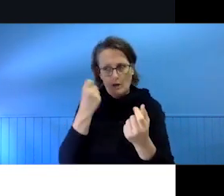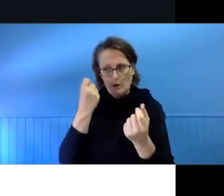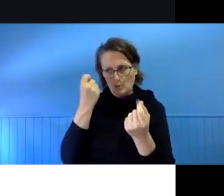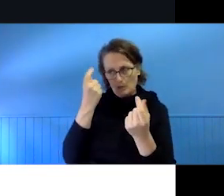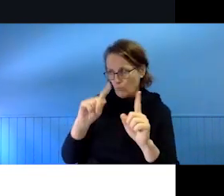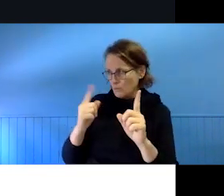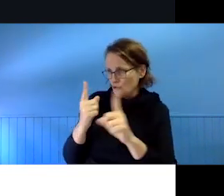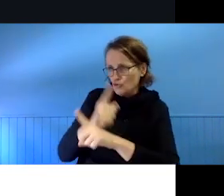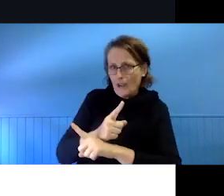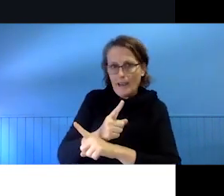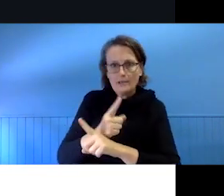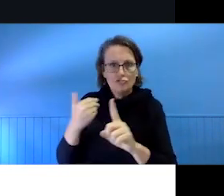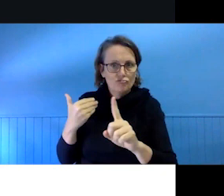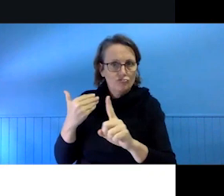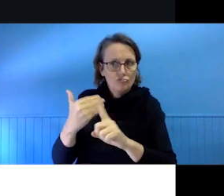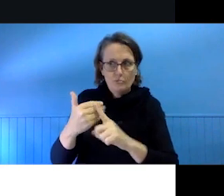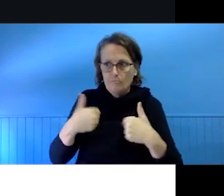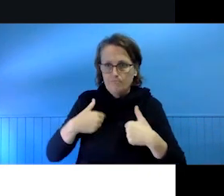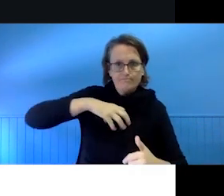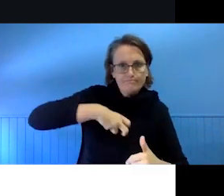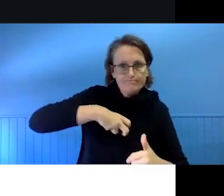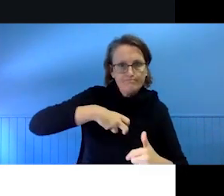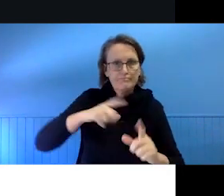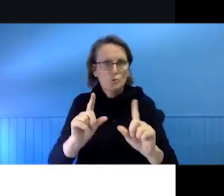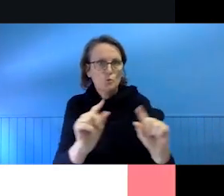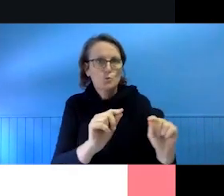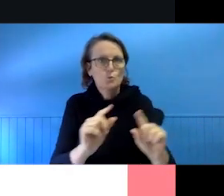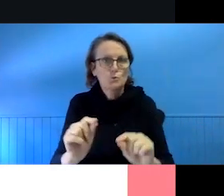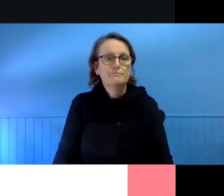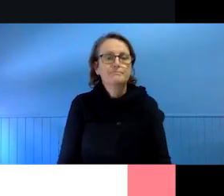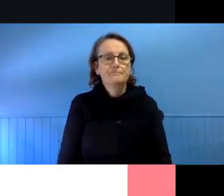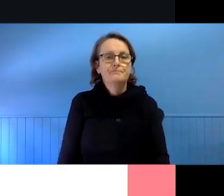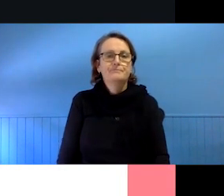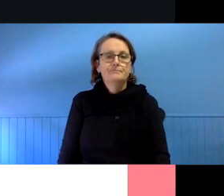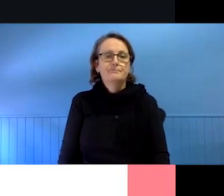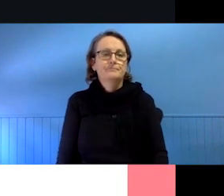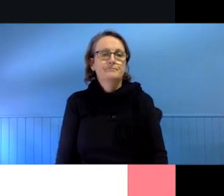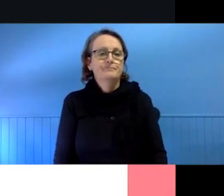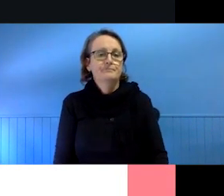shifted and how you need to respond to them. How do we collect this